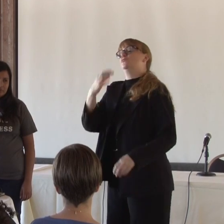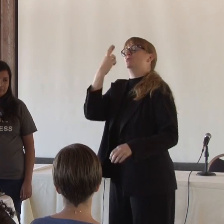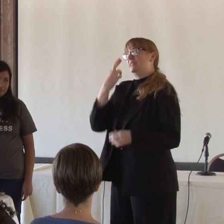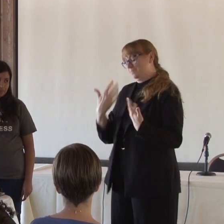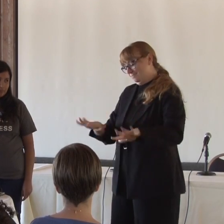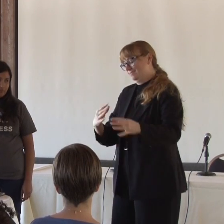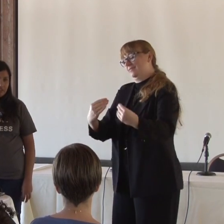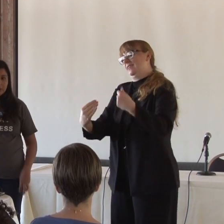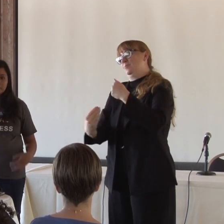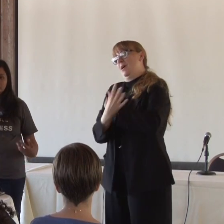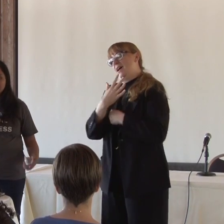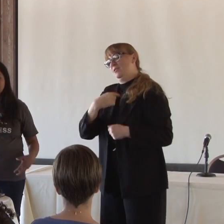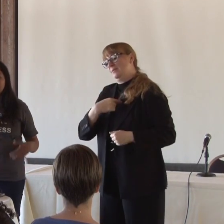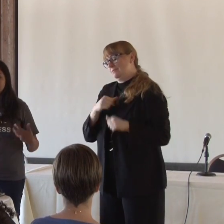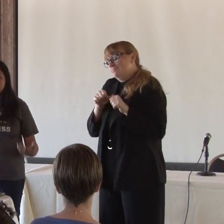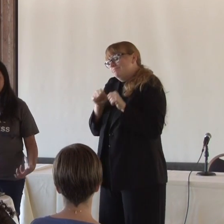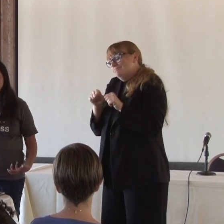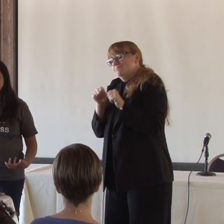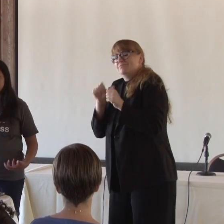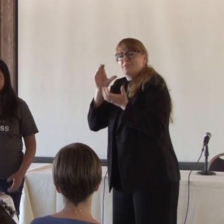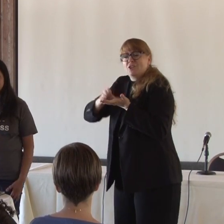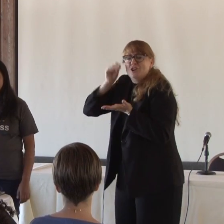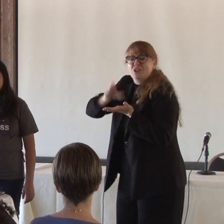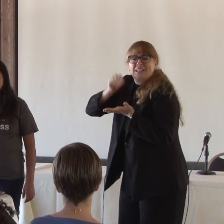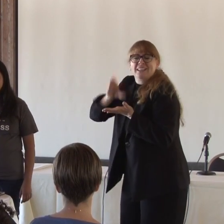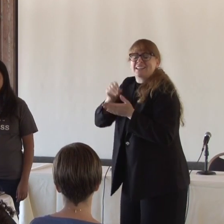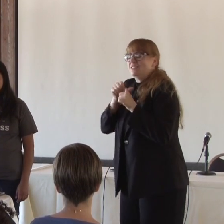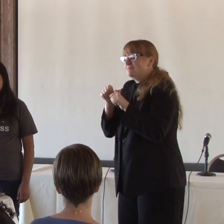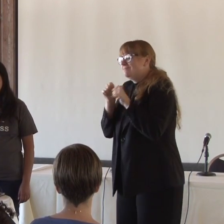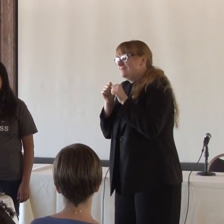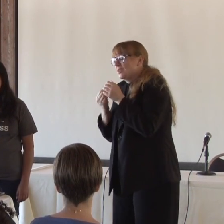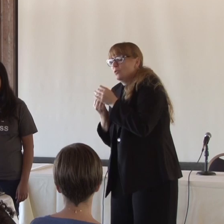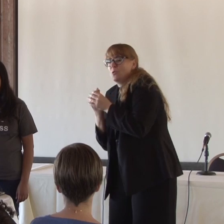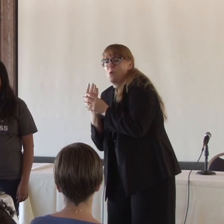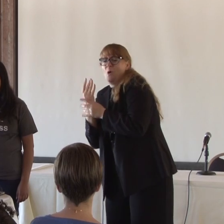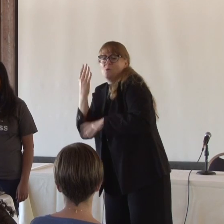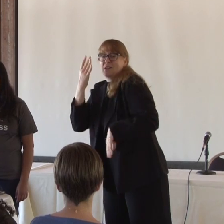Ranem is the one that inspired me to Keep learning and keep growing